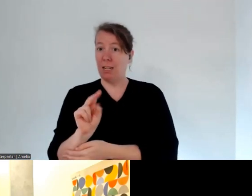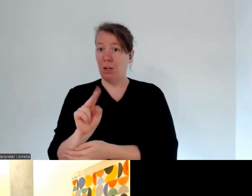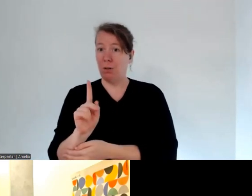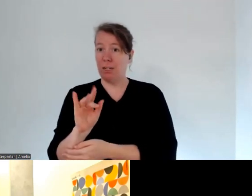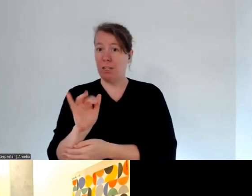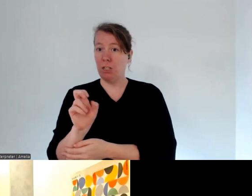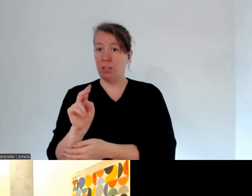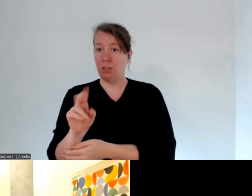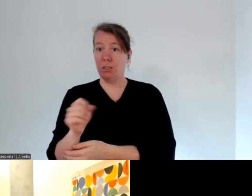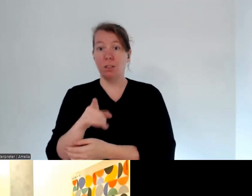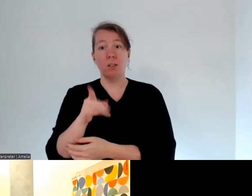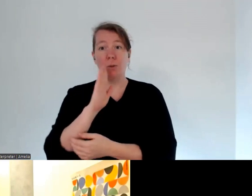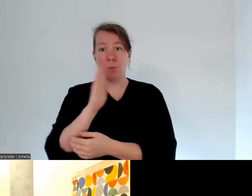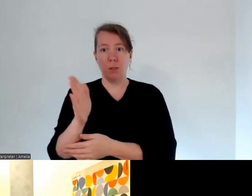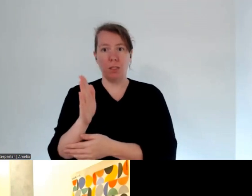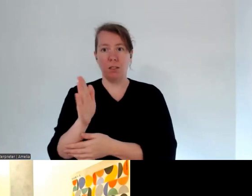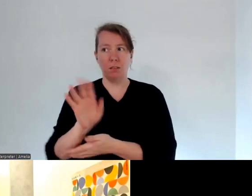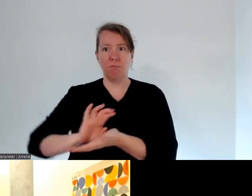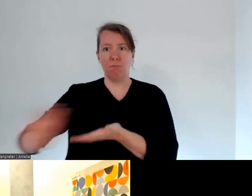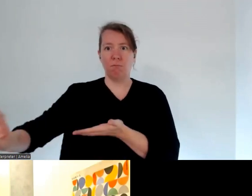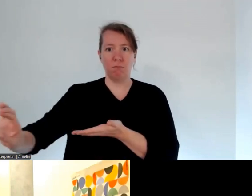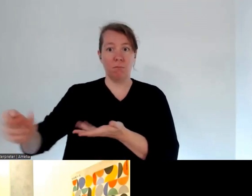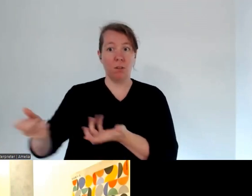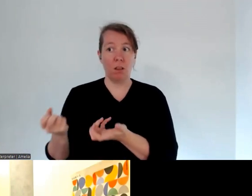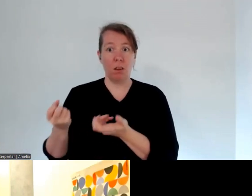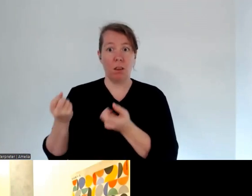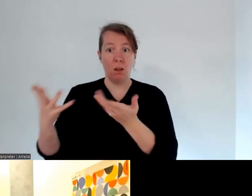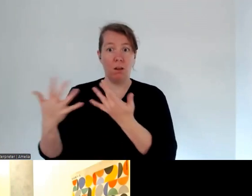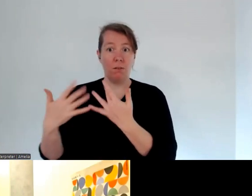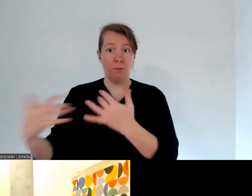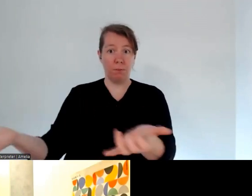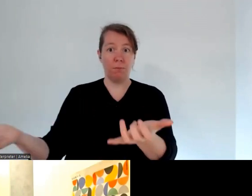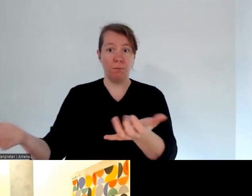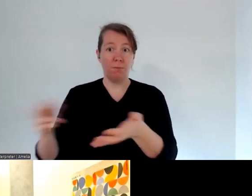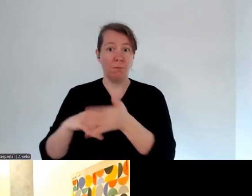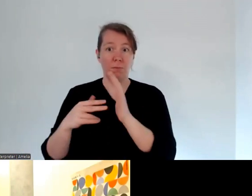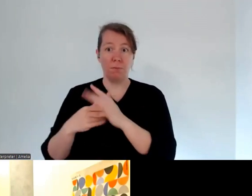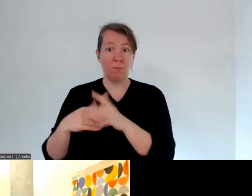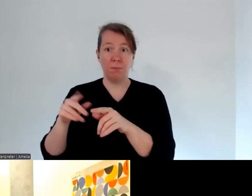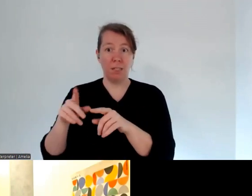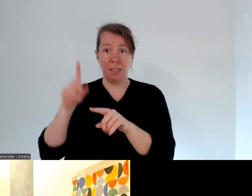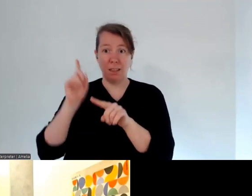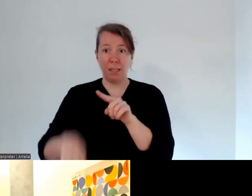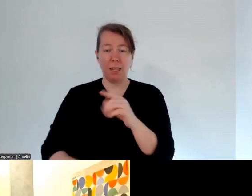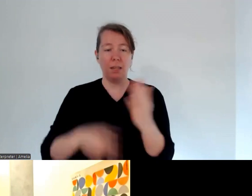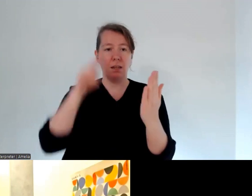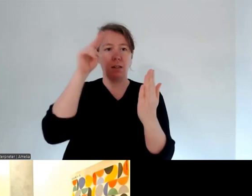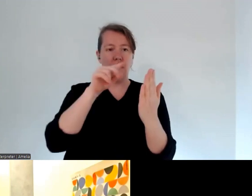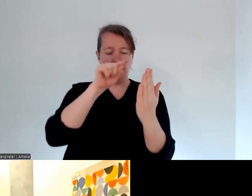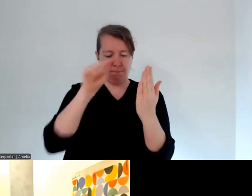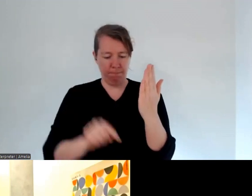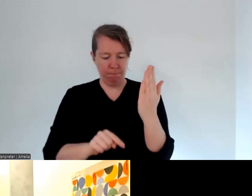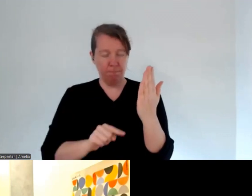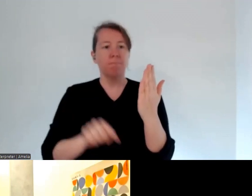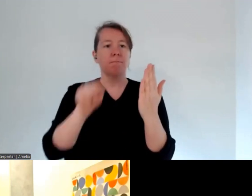you're going to be excluding a lot of your audience because they're not going to be able to access those annotations. Is that something you want to do?